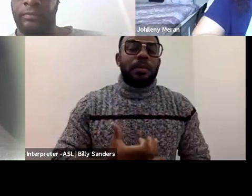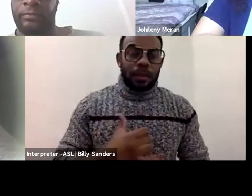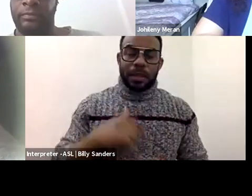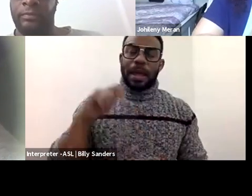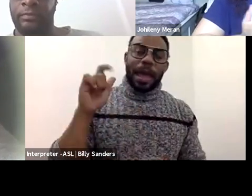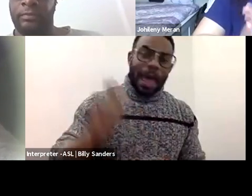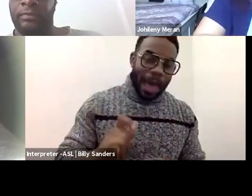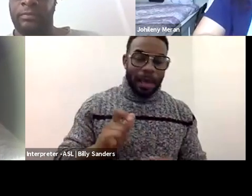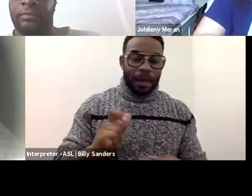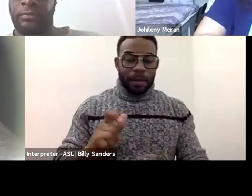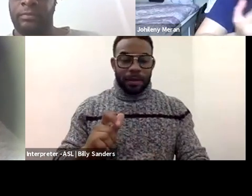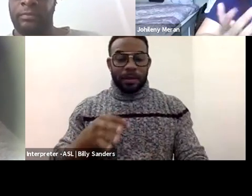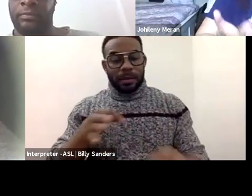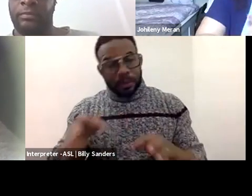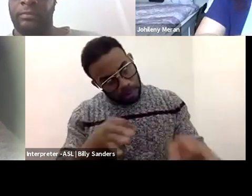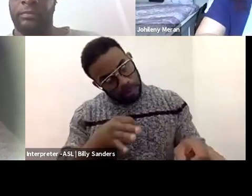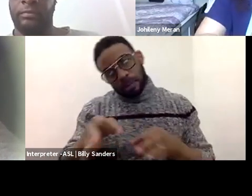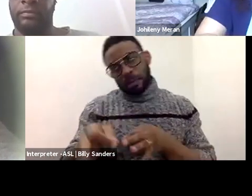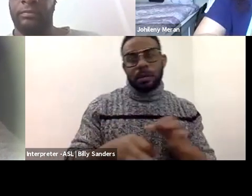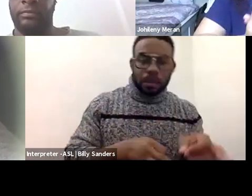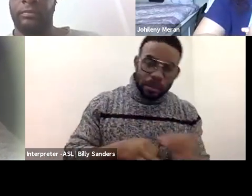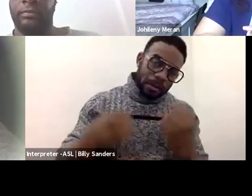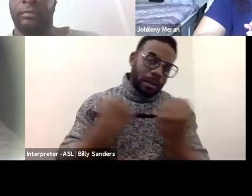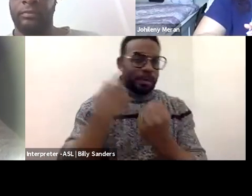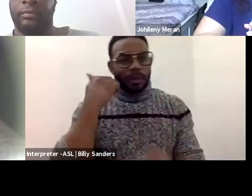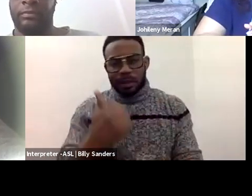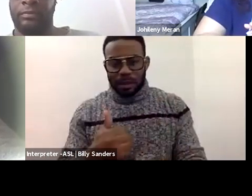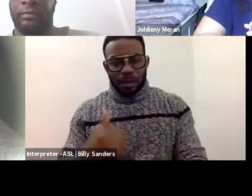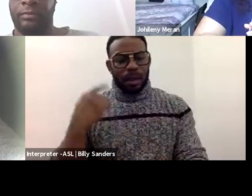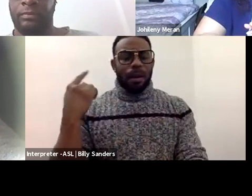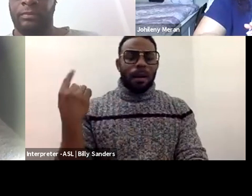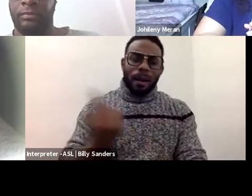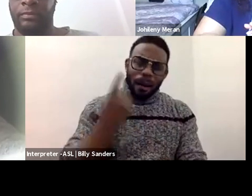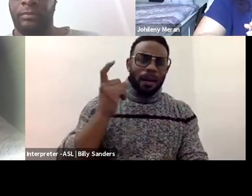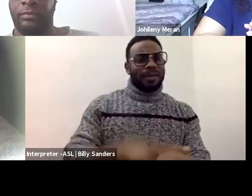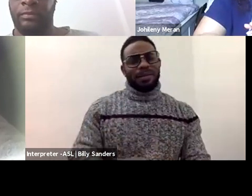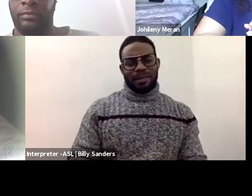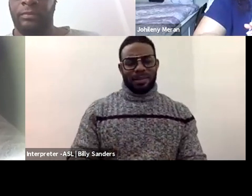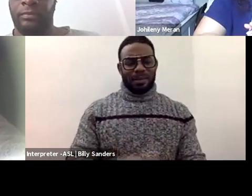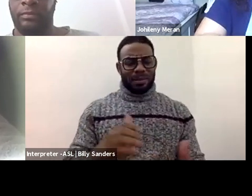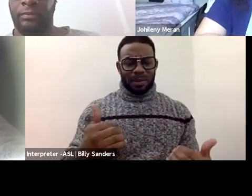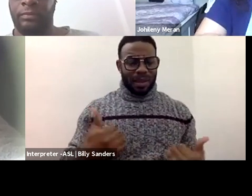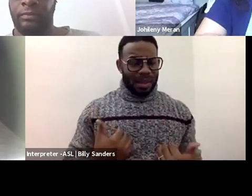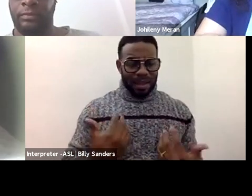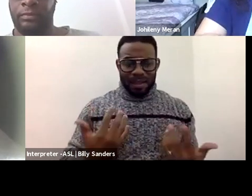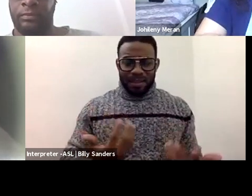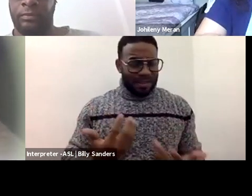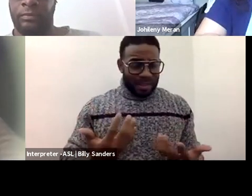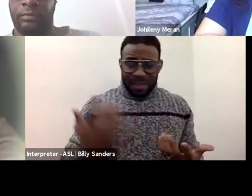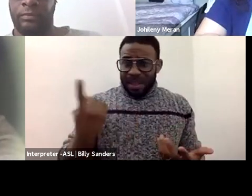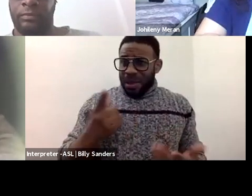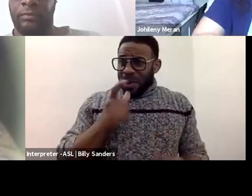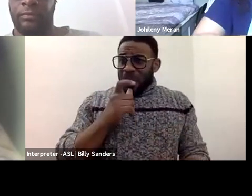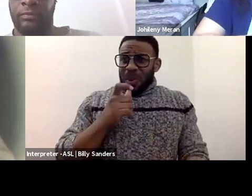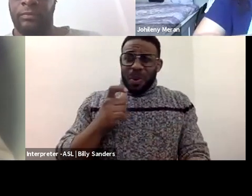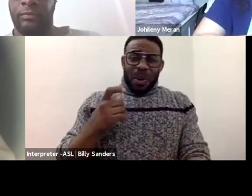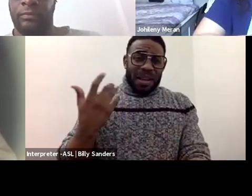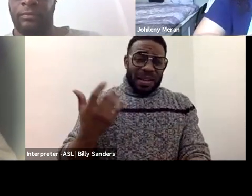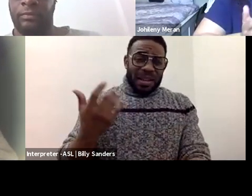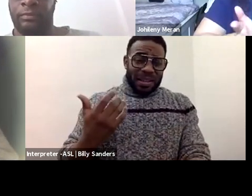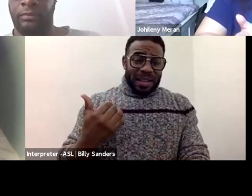explain and advocate for yourself all of the time. So having someone who has the willingness